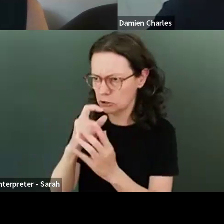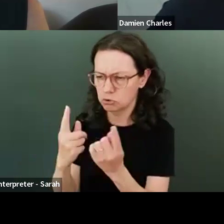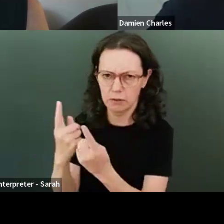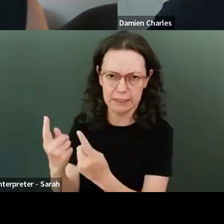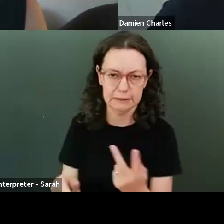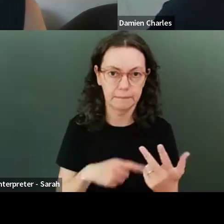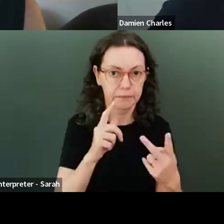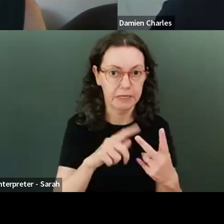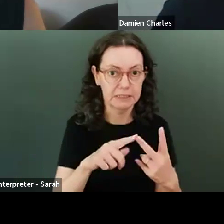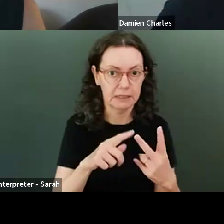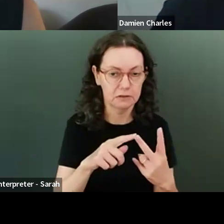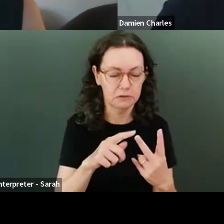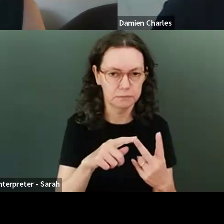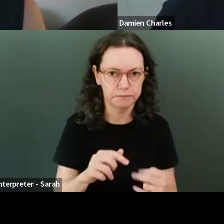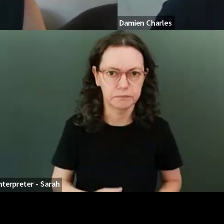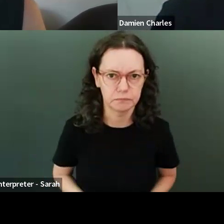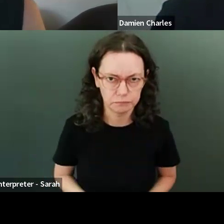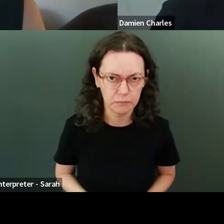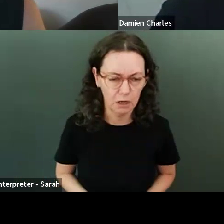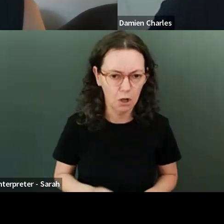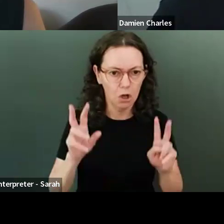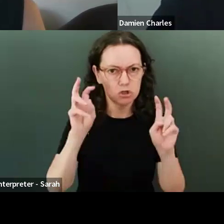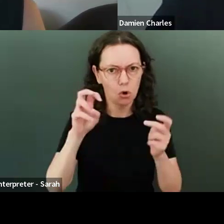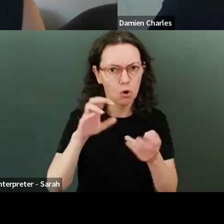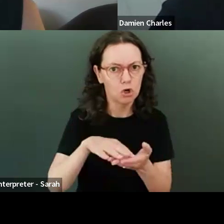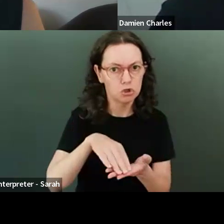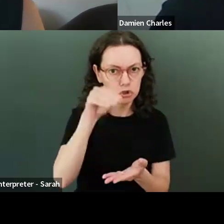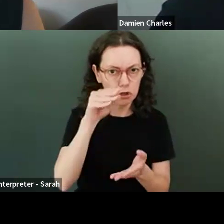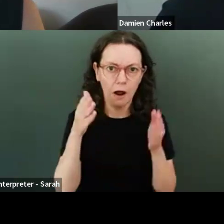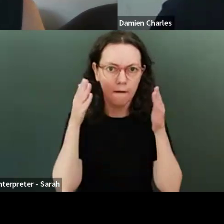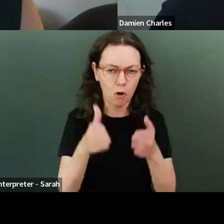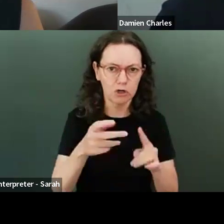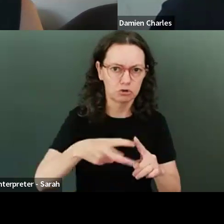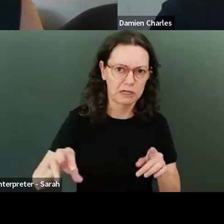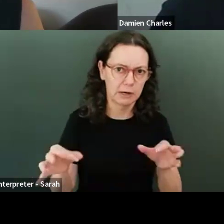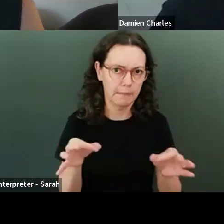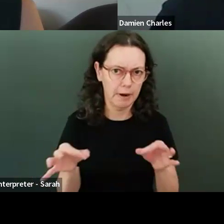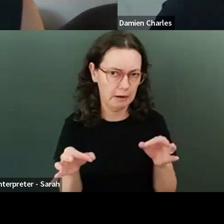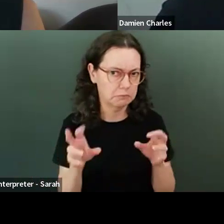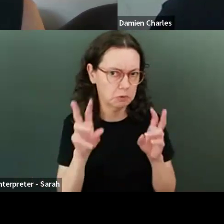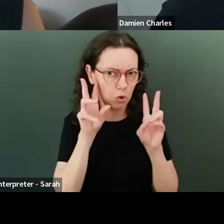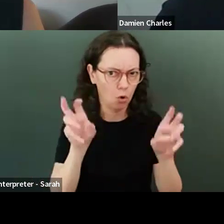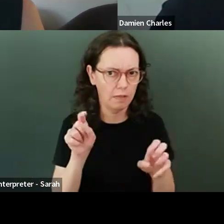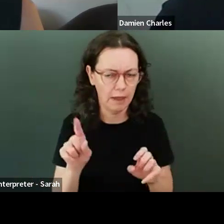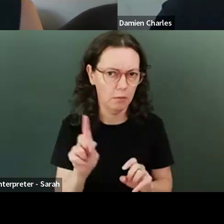focused transition planning and it sounds like madd's had some really great student focused transition planning